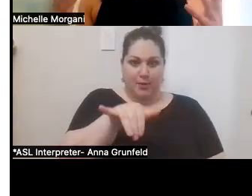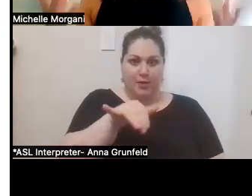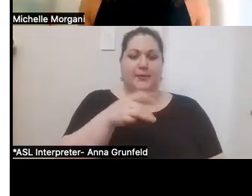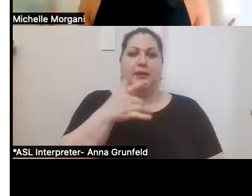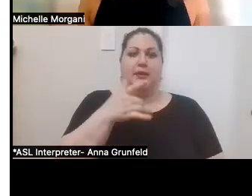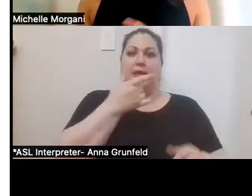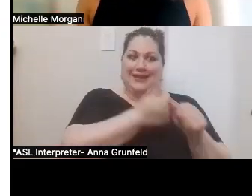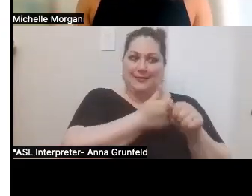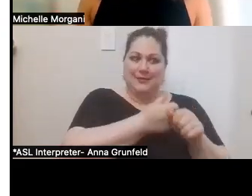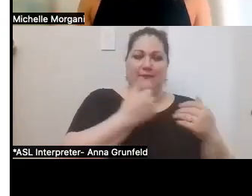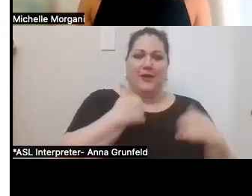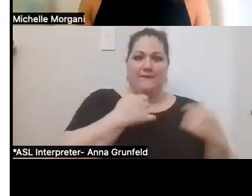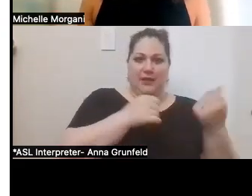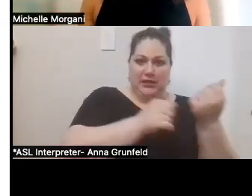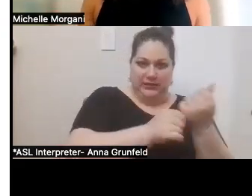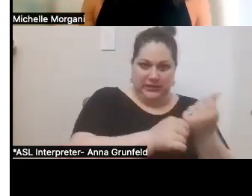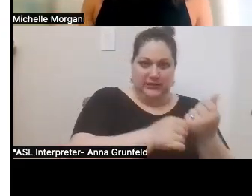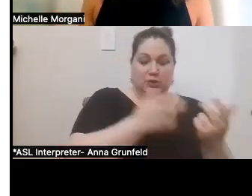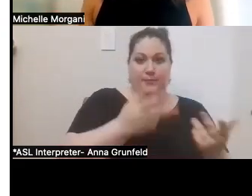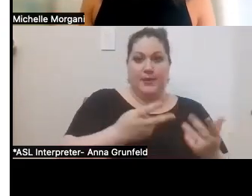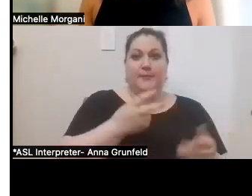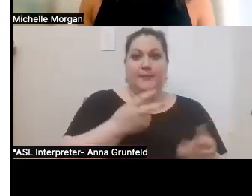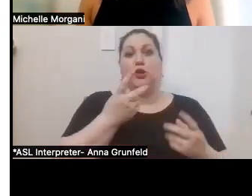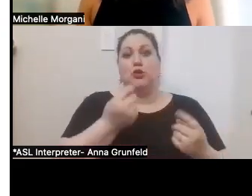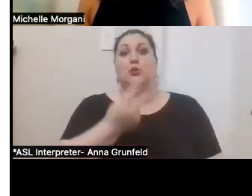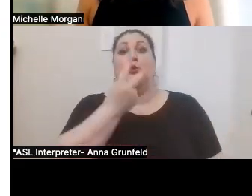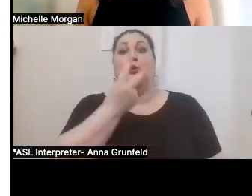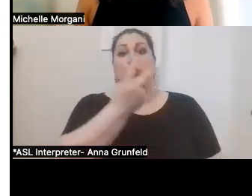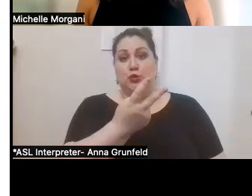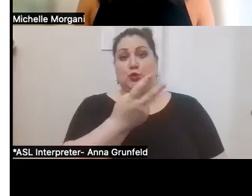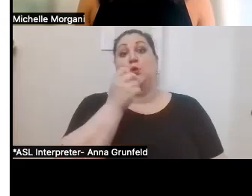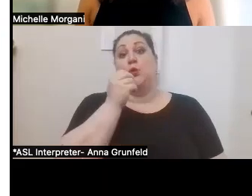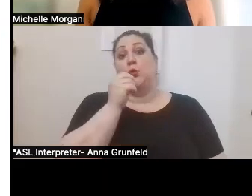a three person assist depending on the patient or client that they are seeing.